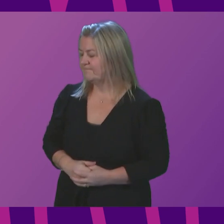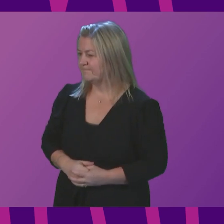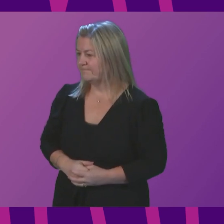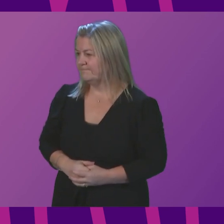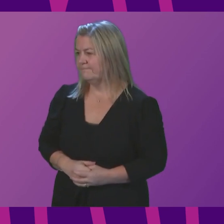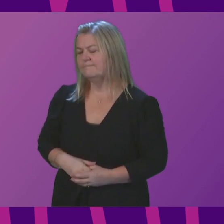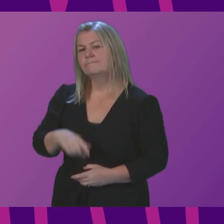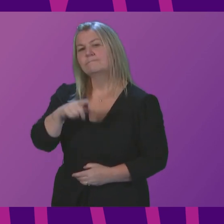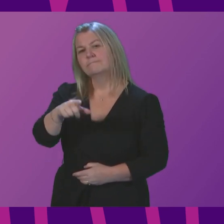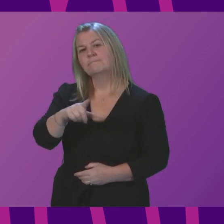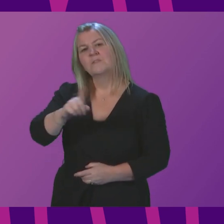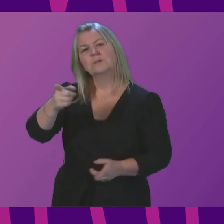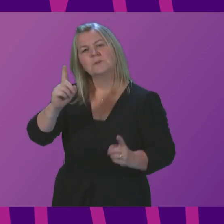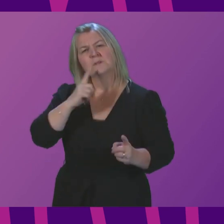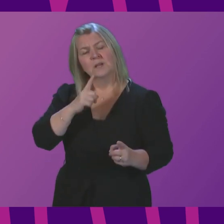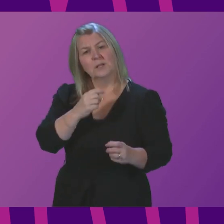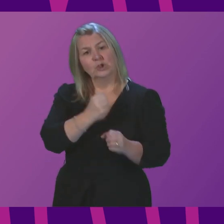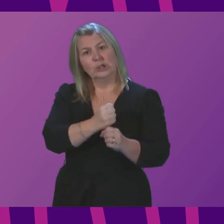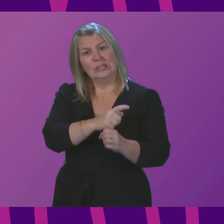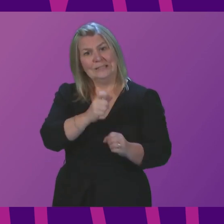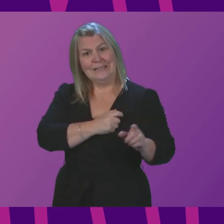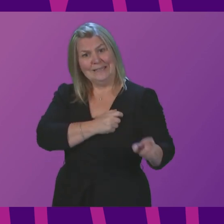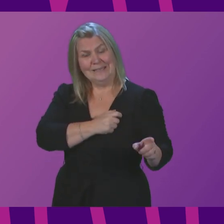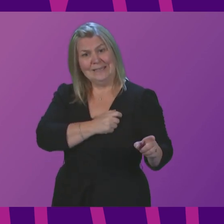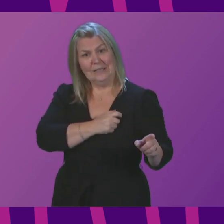“Greater Glasgow and Clyde is ... at the highest level of escalation”.